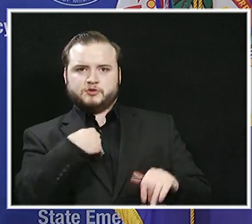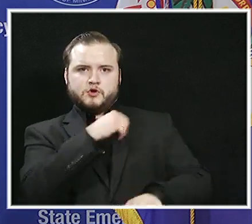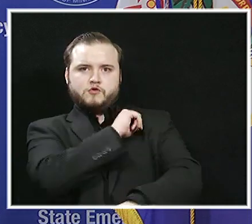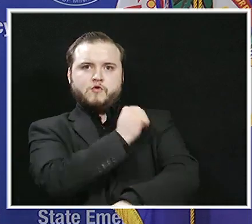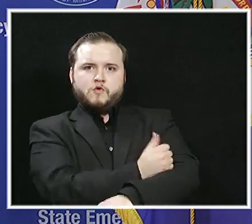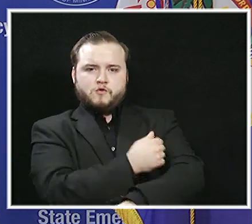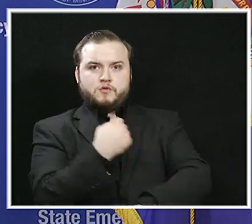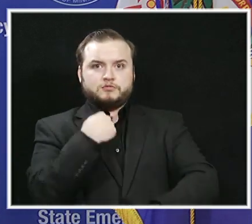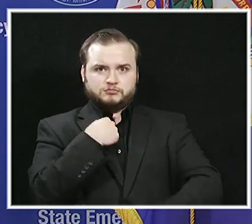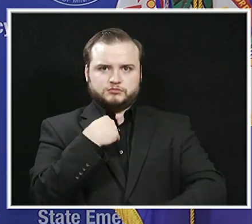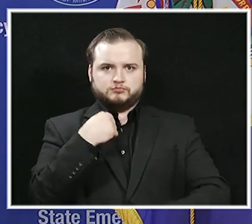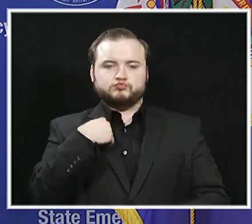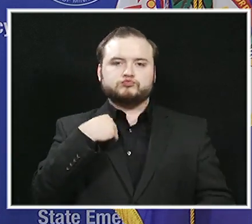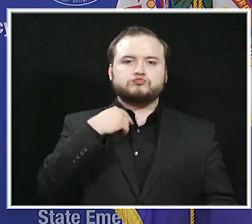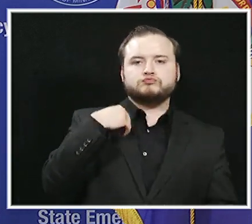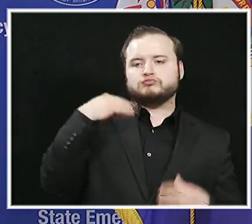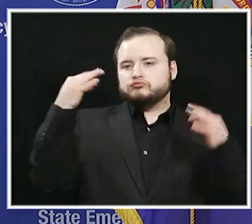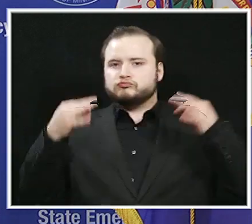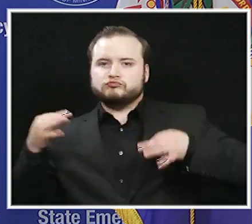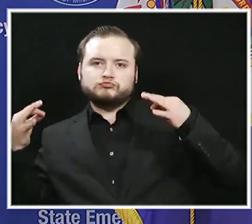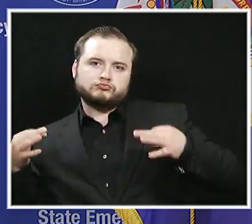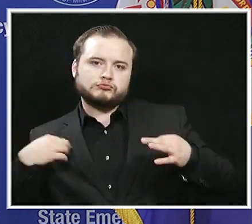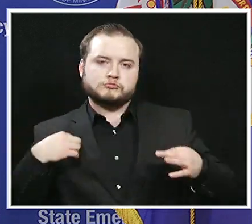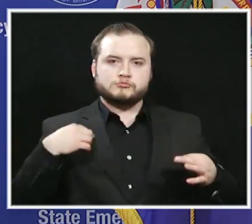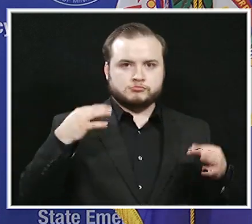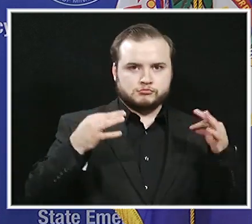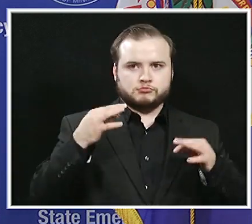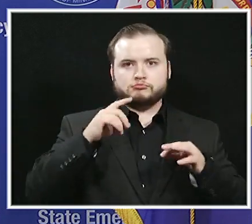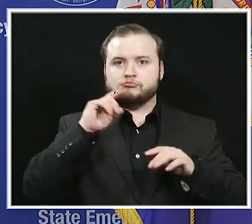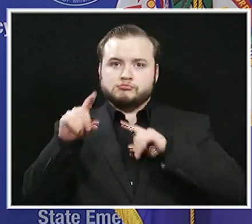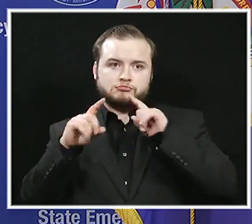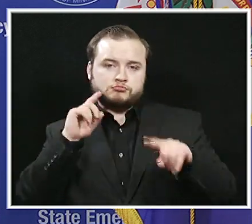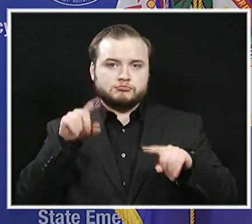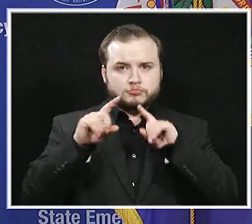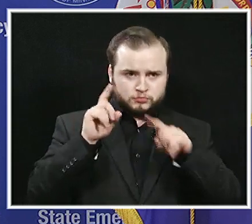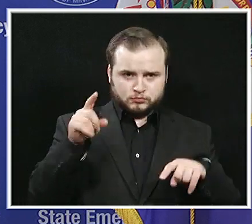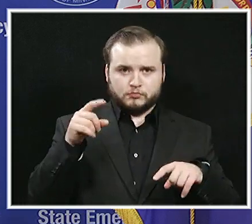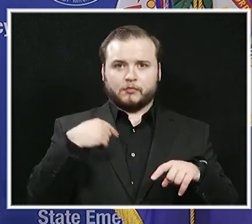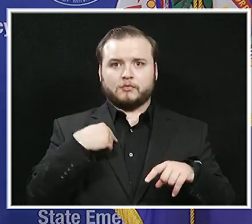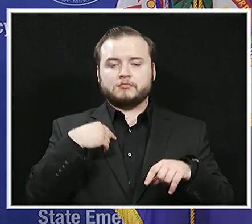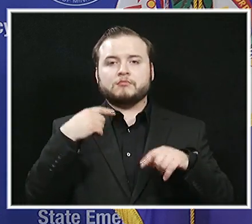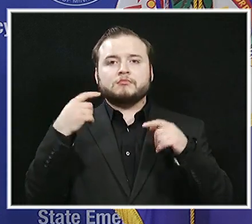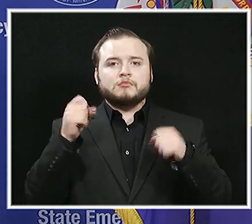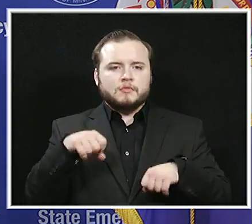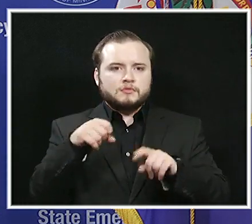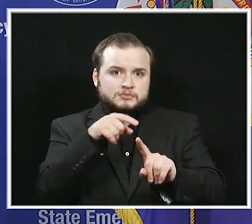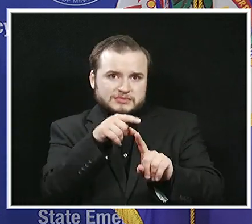Minnesota statutes is really just to the side compared to the commitment of Minnesotans to say if I do this,